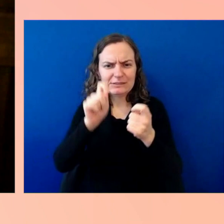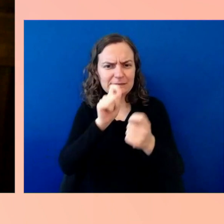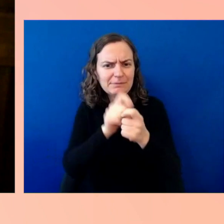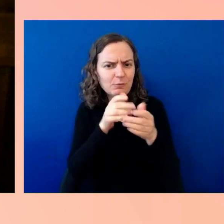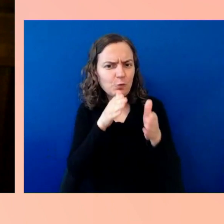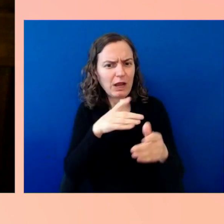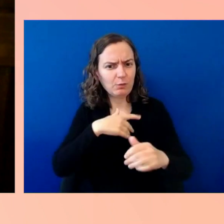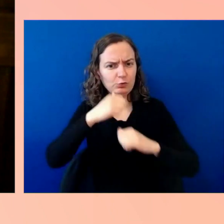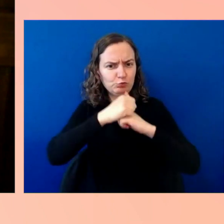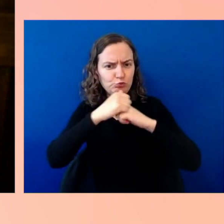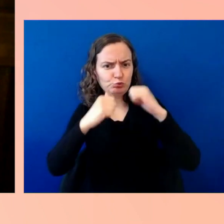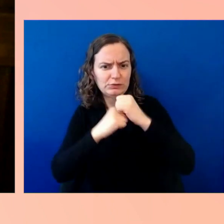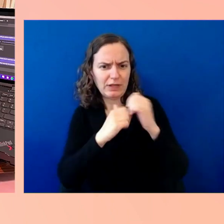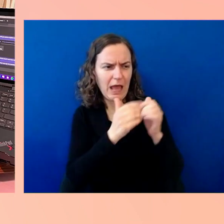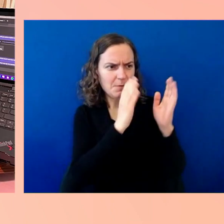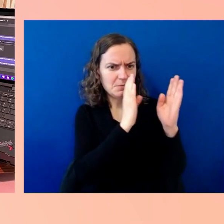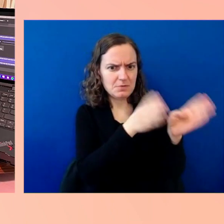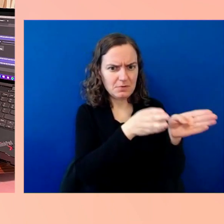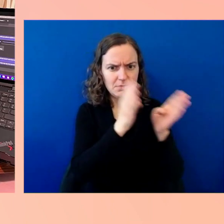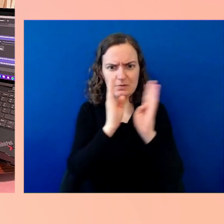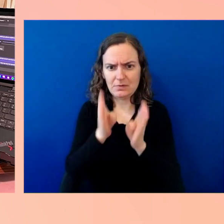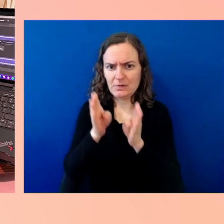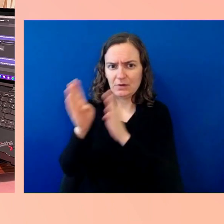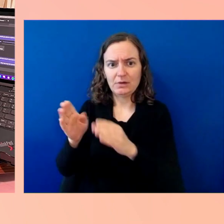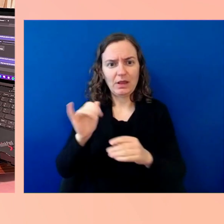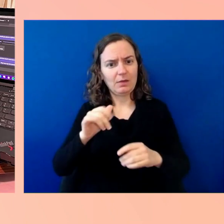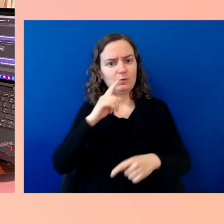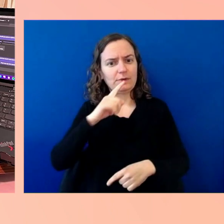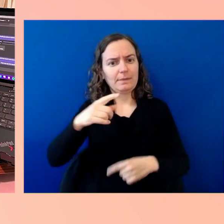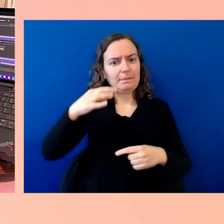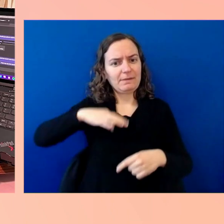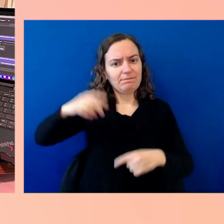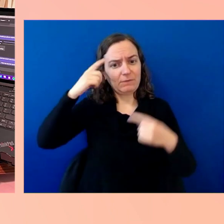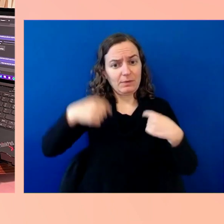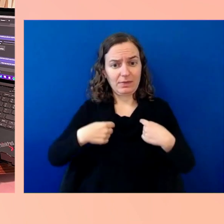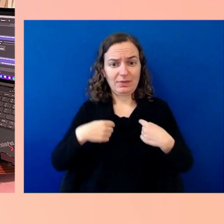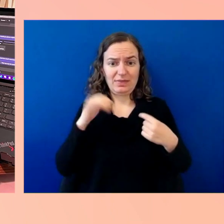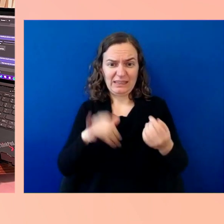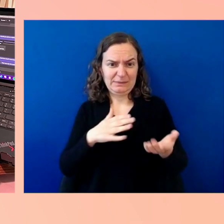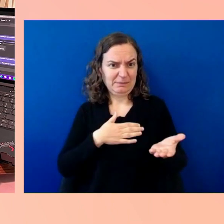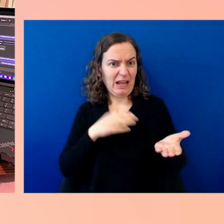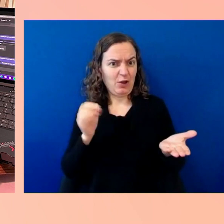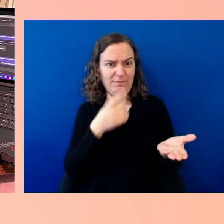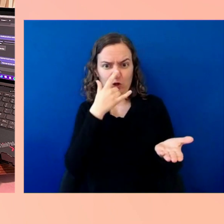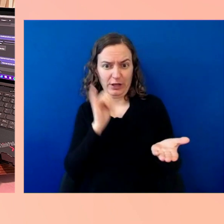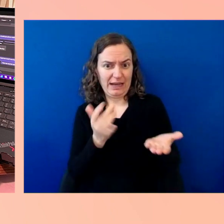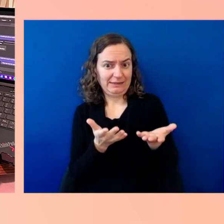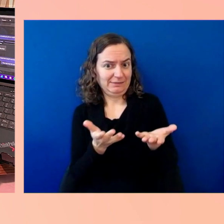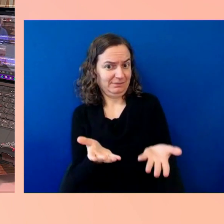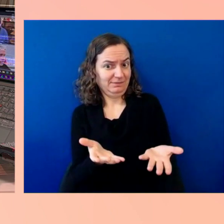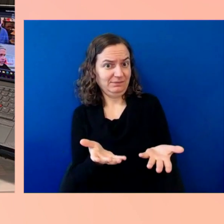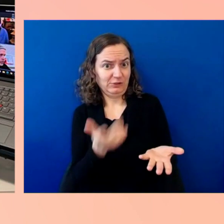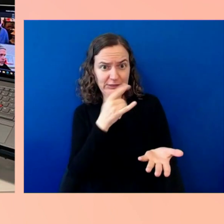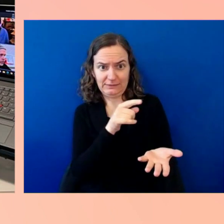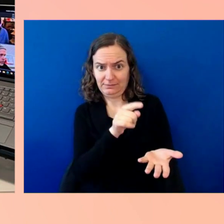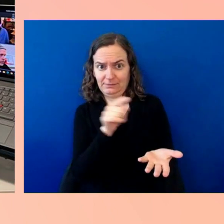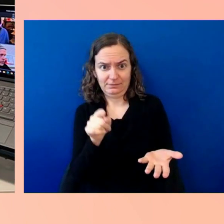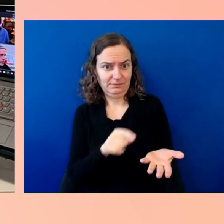I mirror this environment in my office and at home. Here's what it looks like. You can see my home and office set up are the